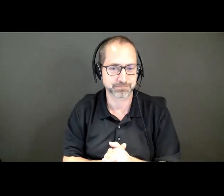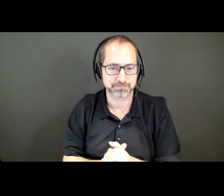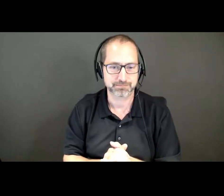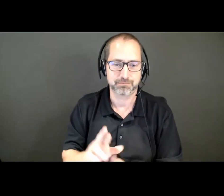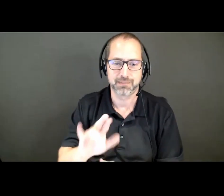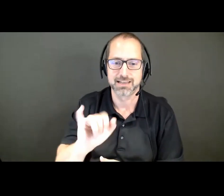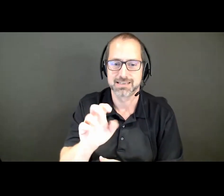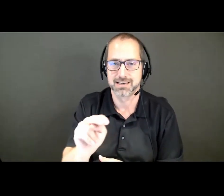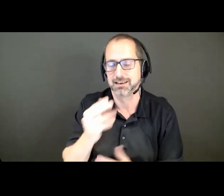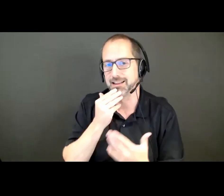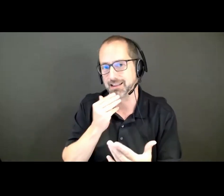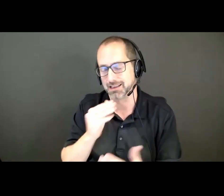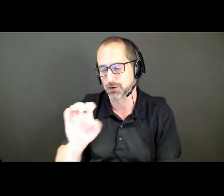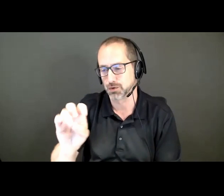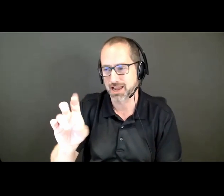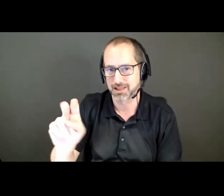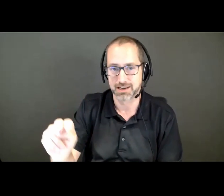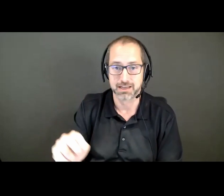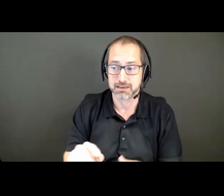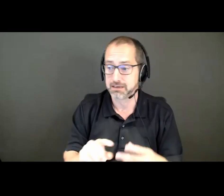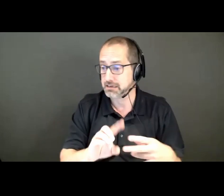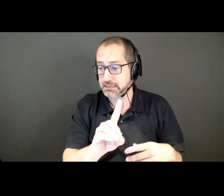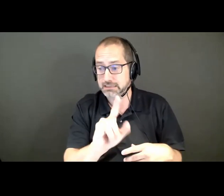Evelyn. And David or Valentina? David, would you like to go next?